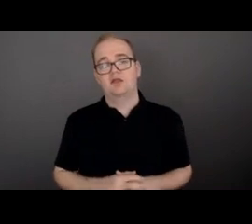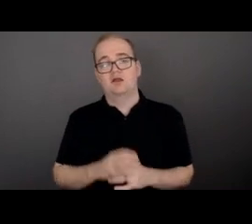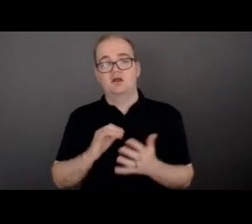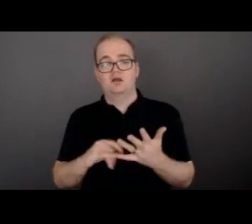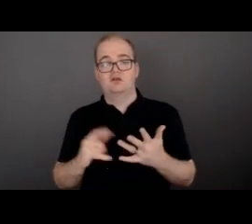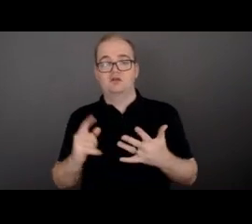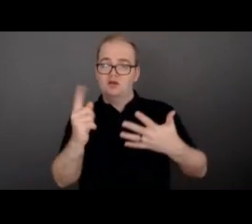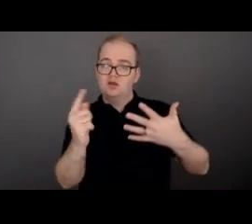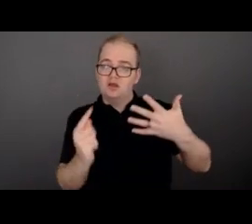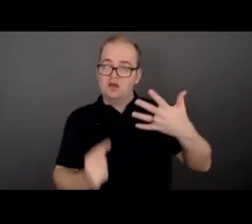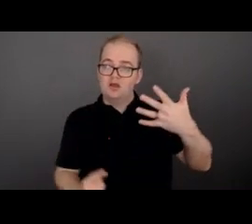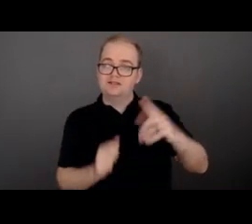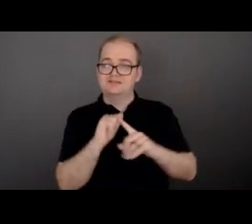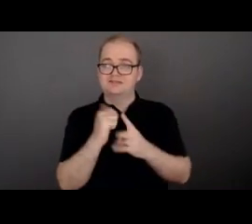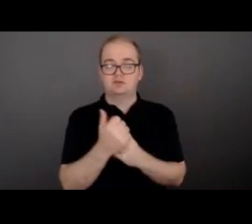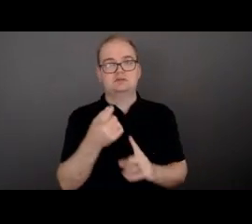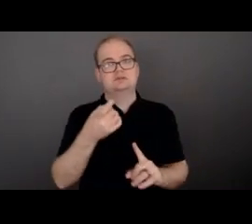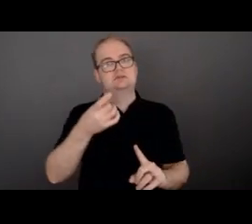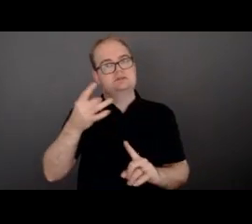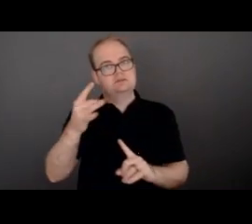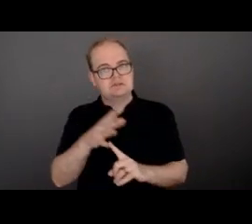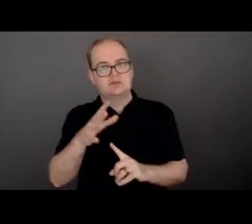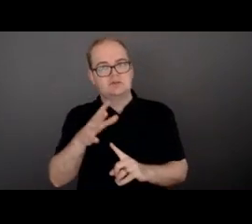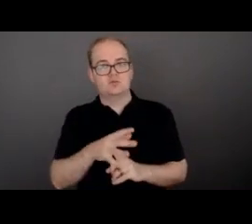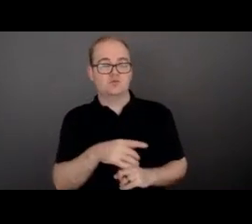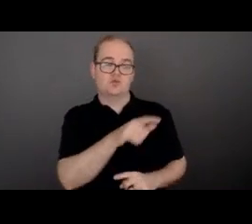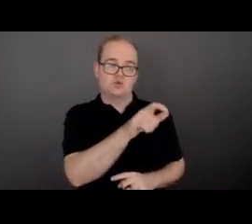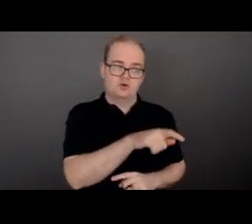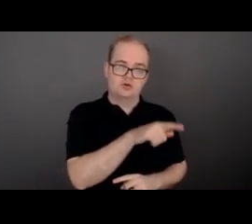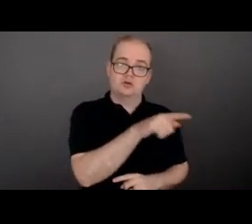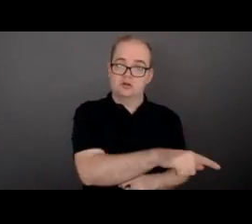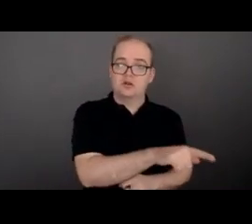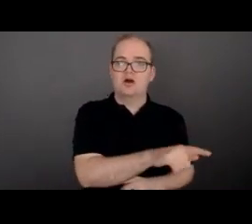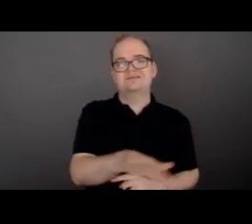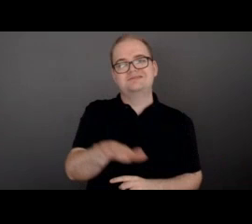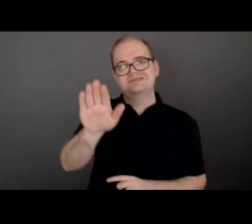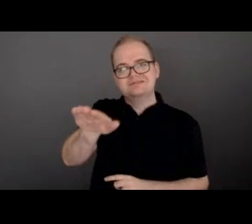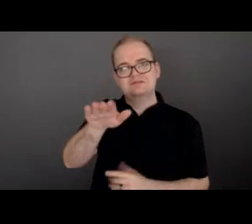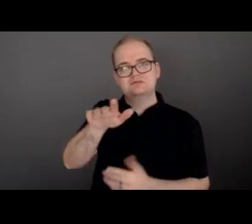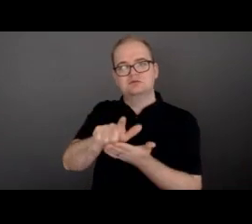to get targeted legal advice about the application. Thanks, Daisy.